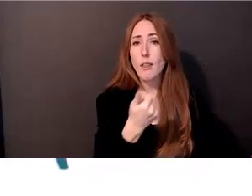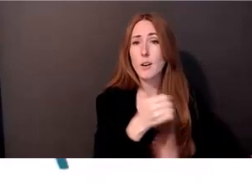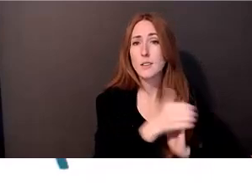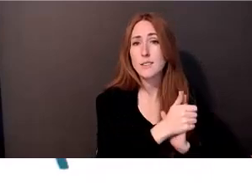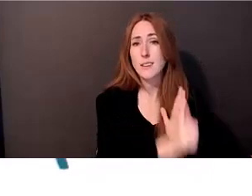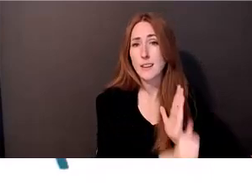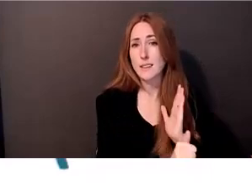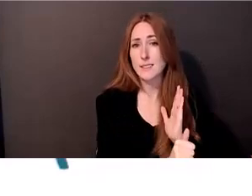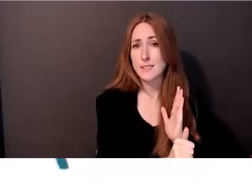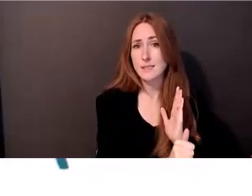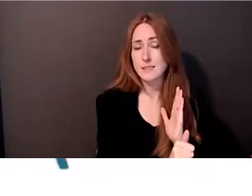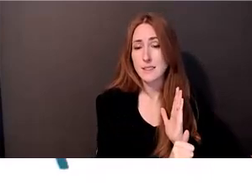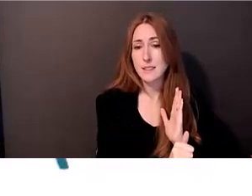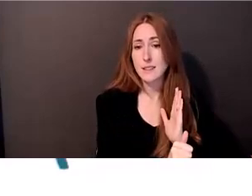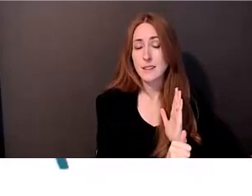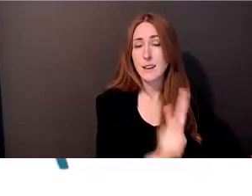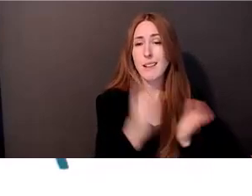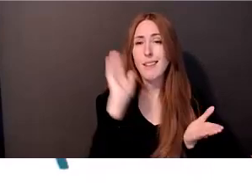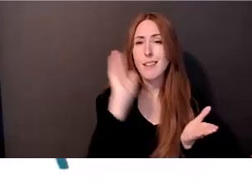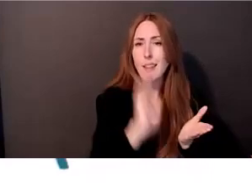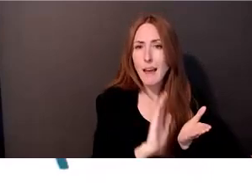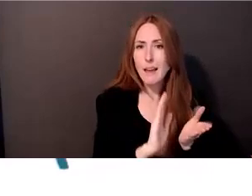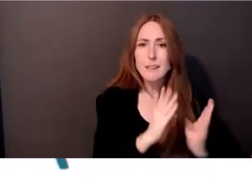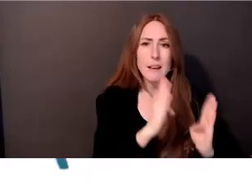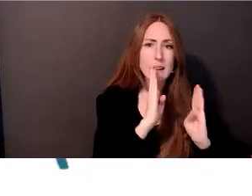So less attention for communication skills